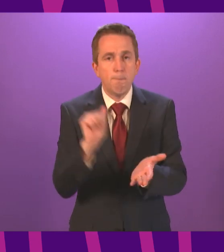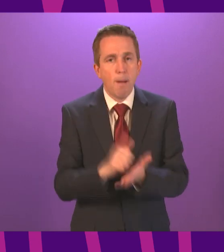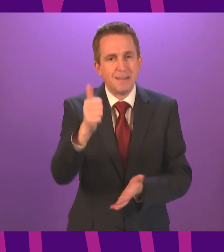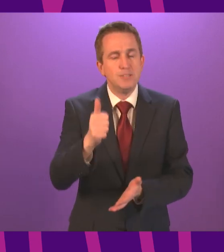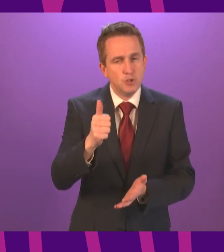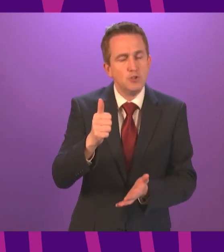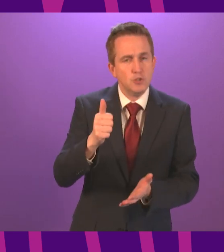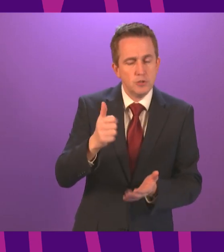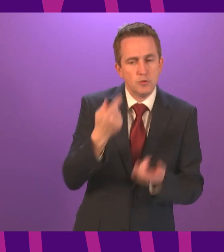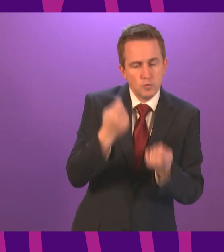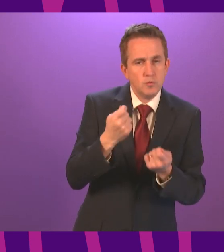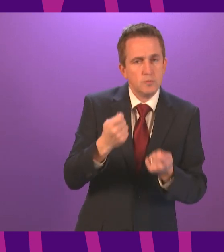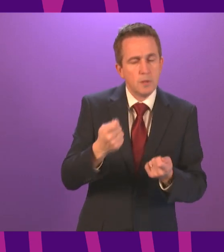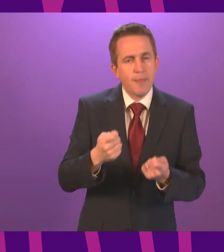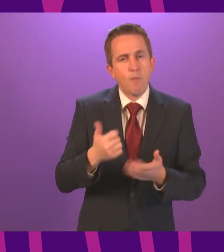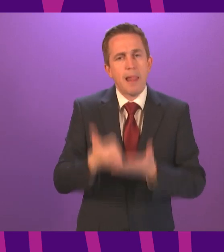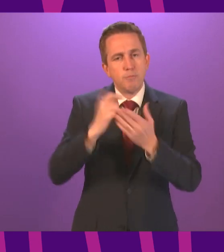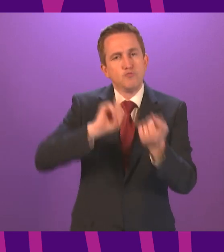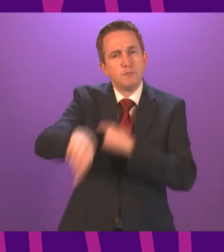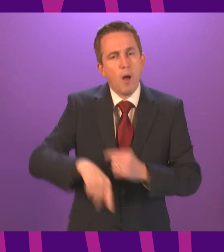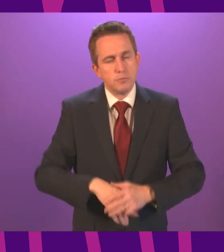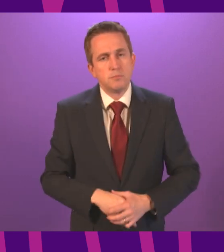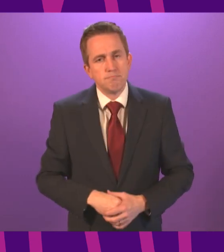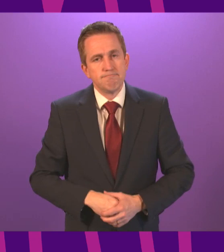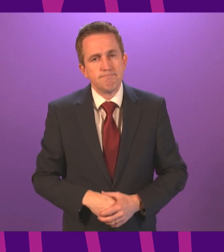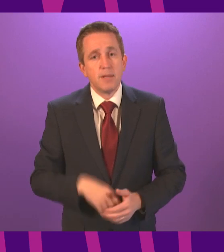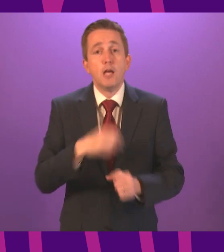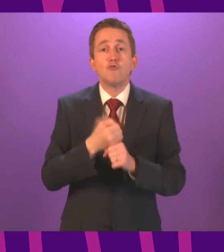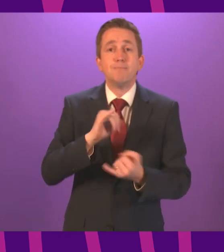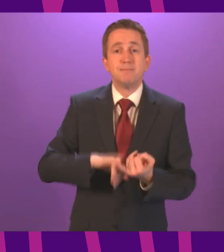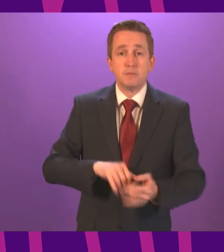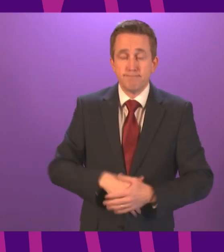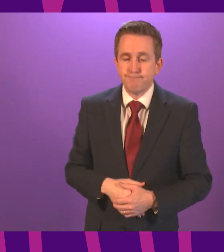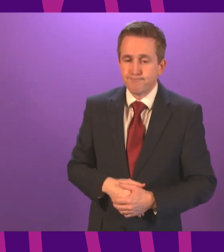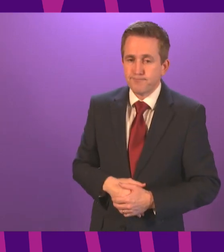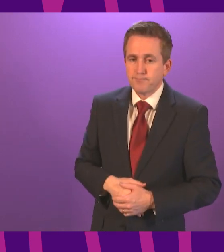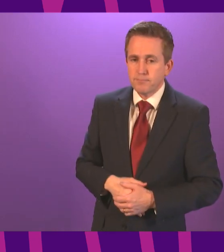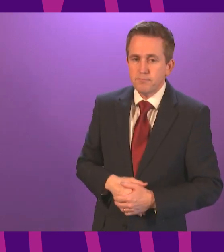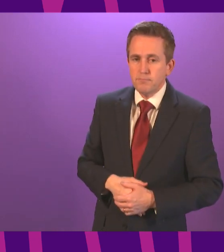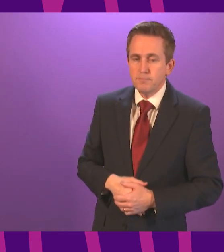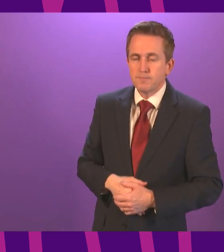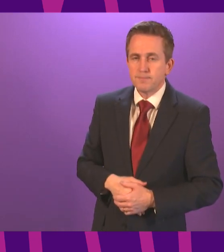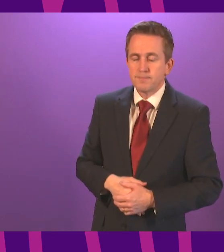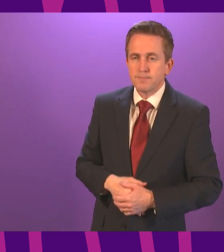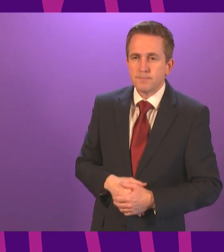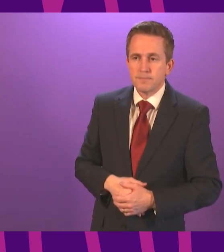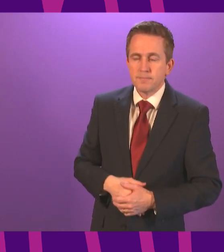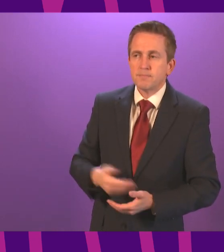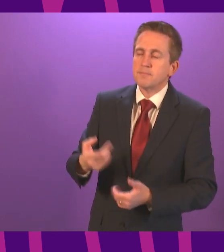our response. Graham Simpson: The First Minister will be aware that, in